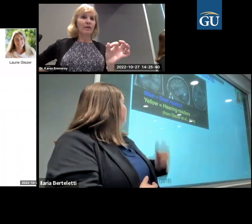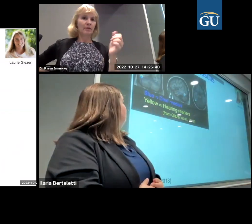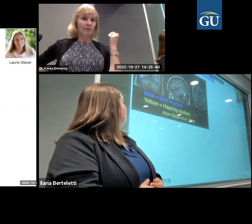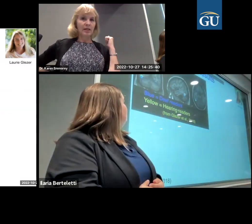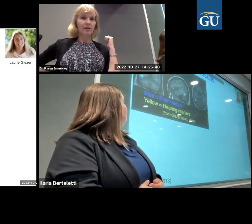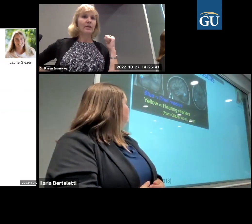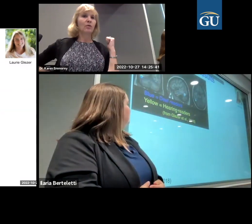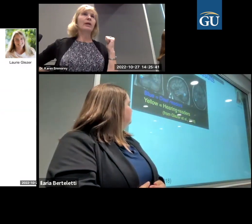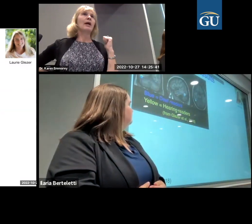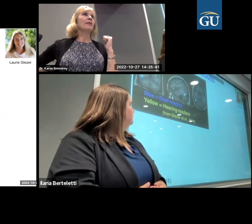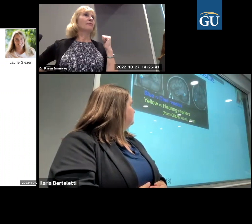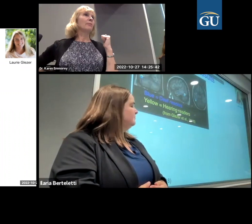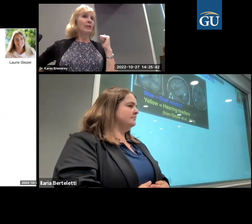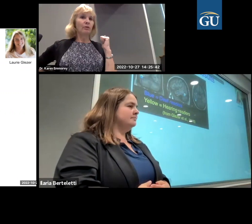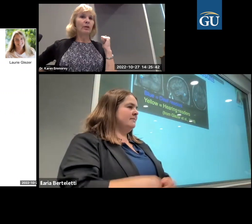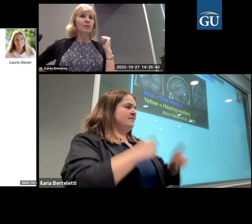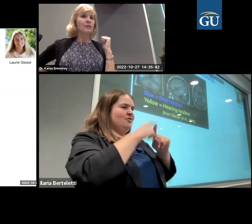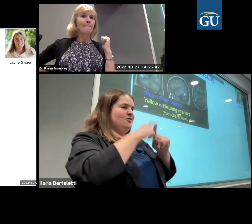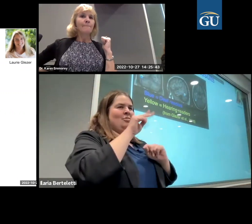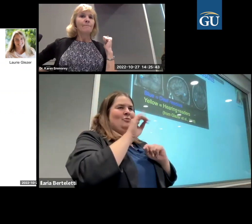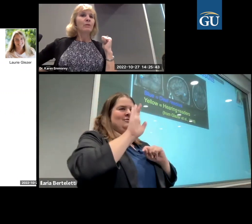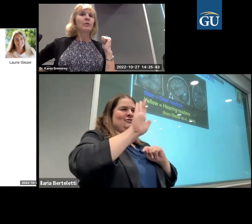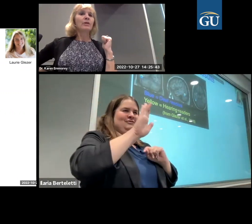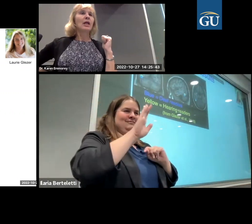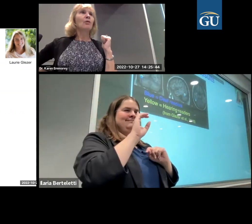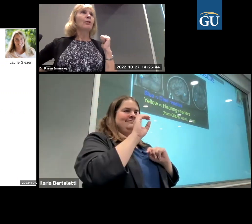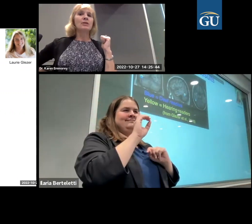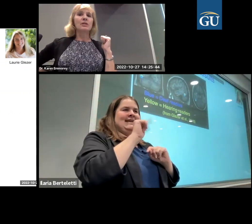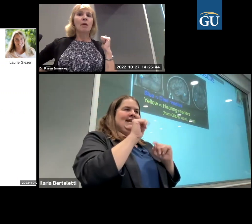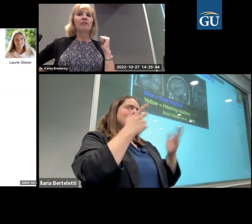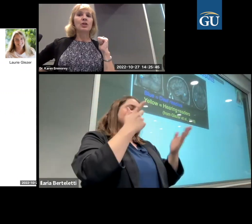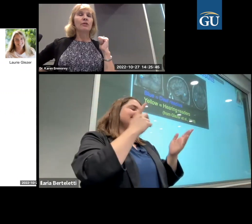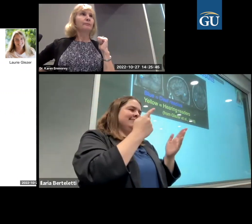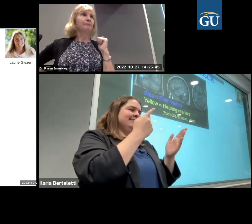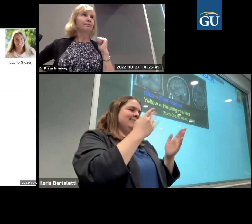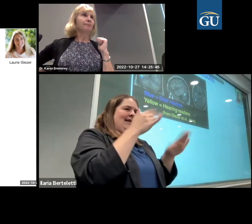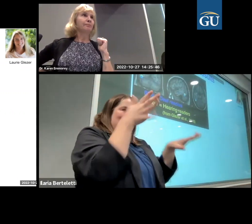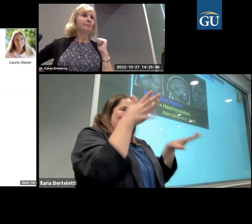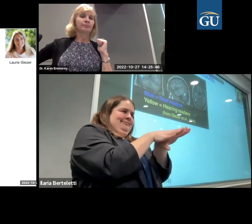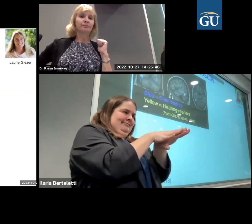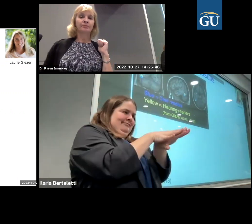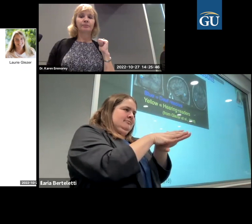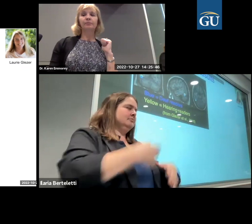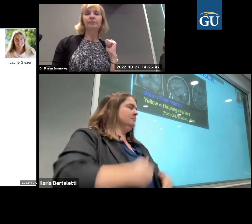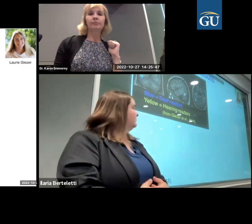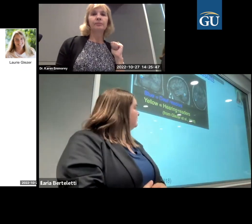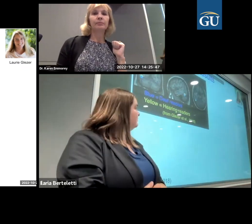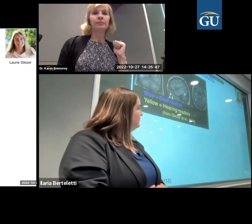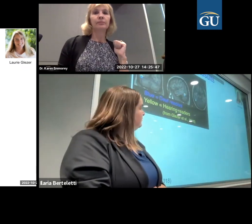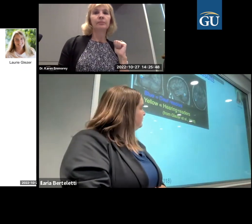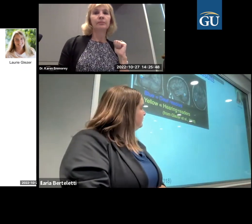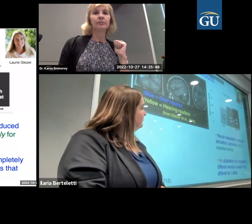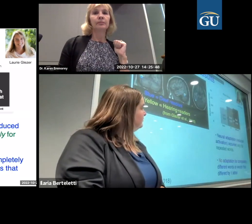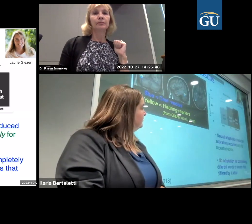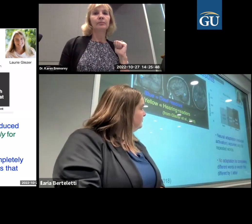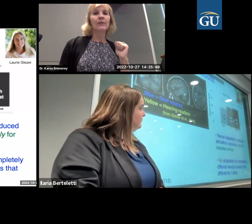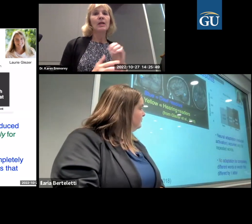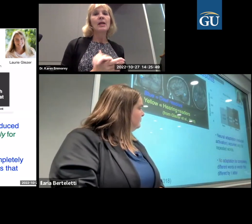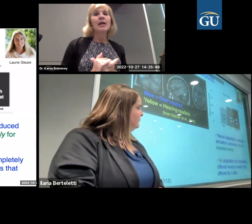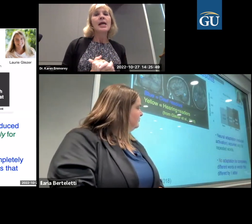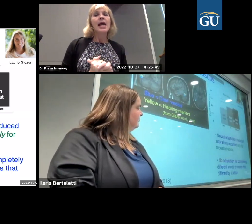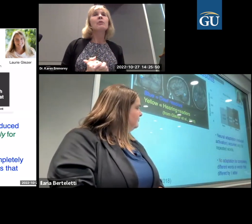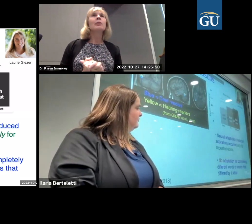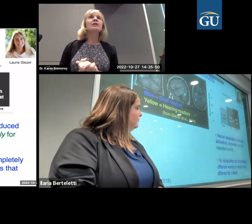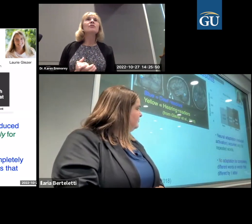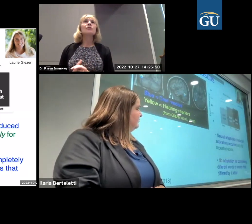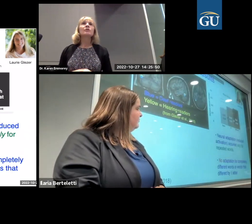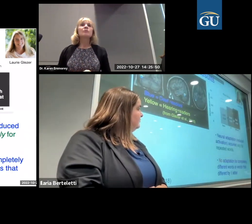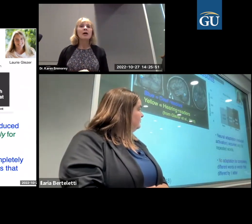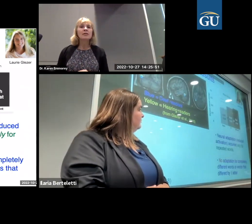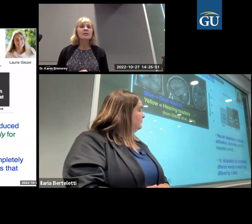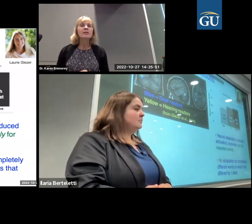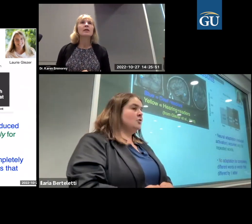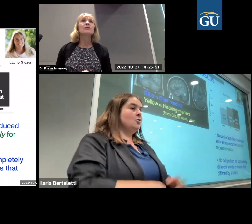and when we look at the neural response it looks very much like what we observe for the hearing meters. So we see reduced activation only for the identity for, and it's the same word,